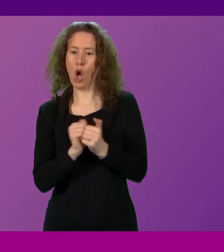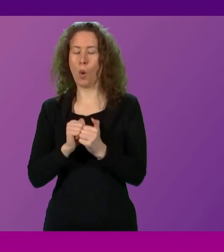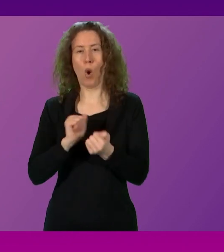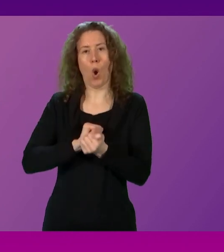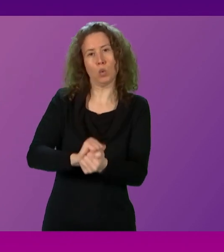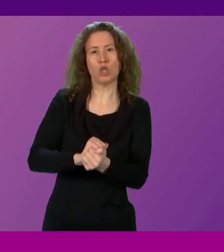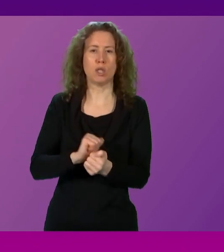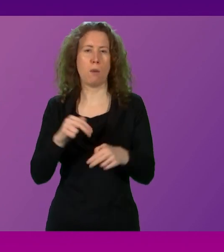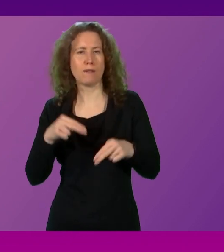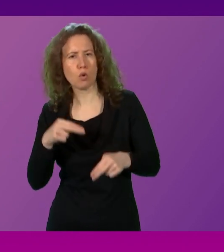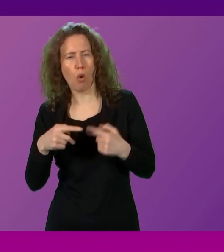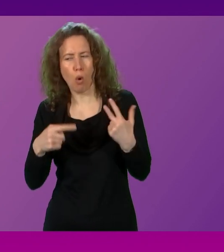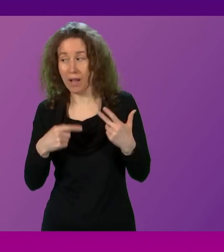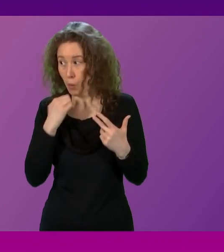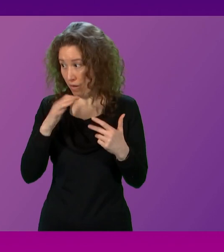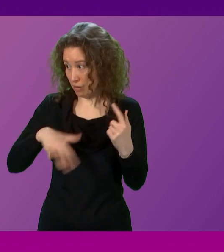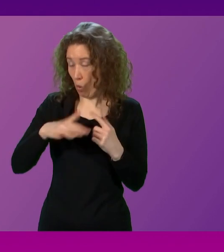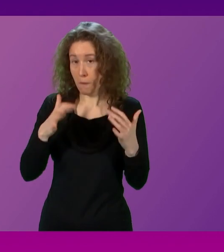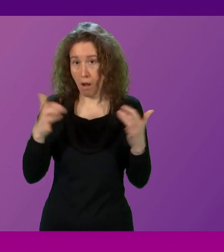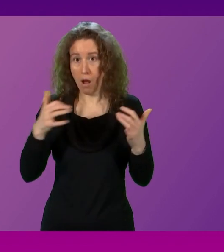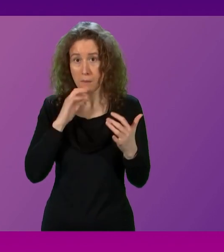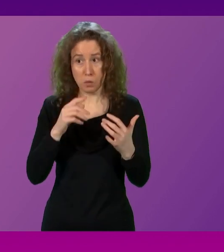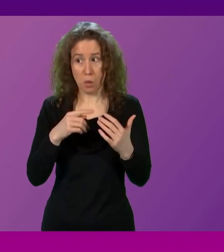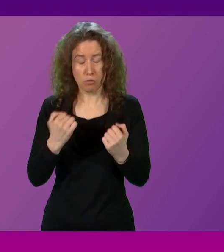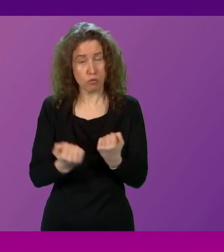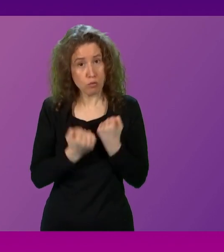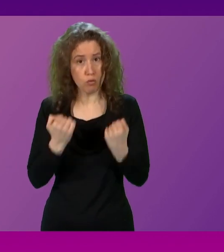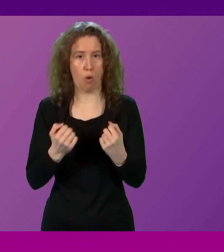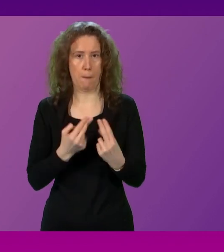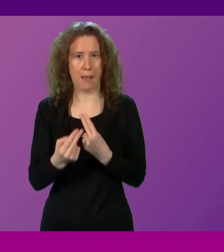Finally, will the whole Parliament now send the strongest possible message to